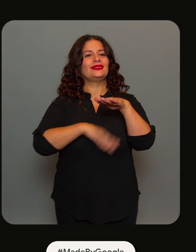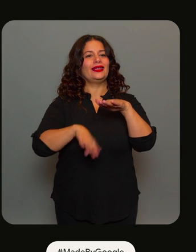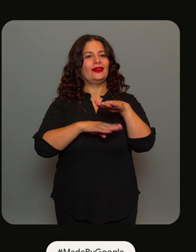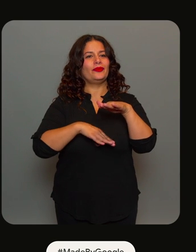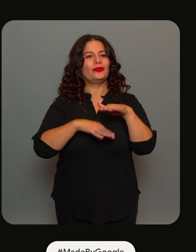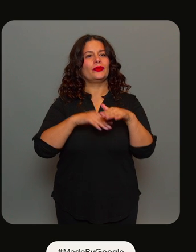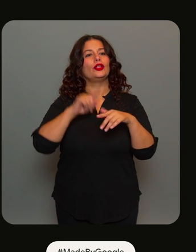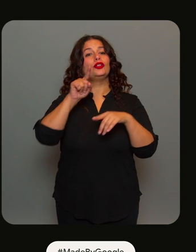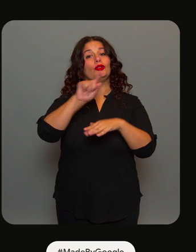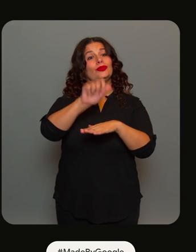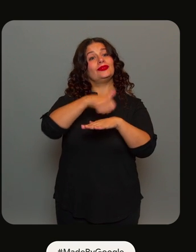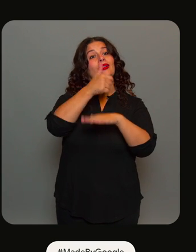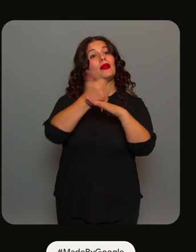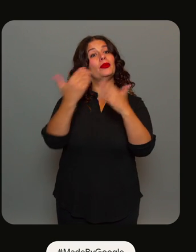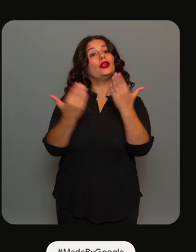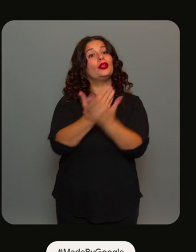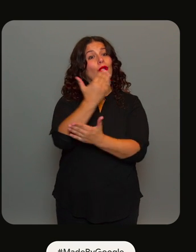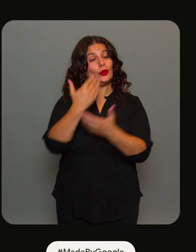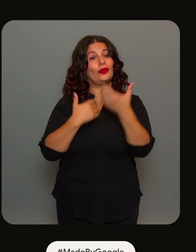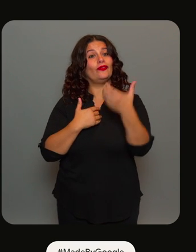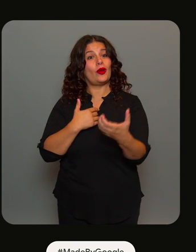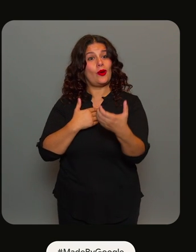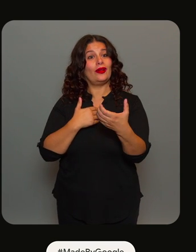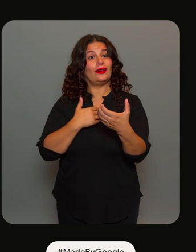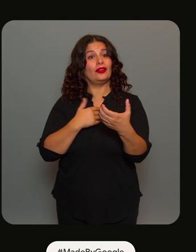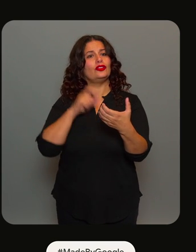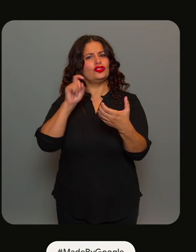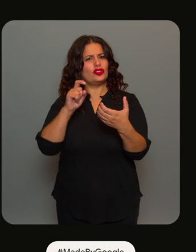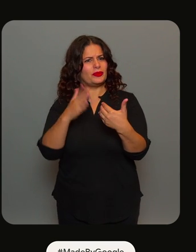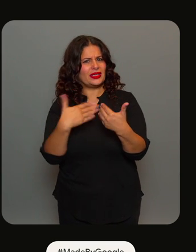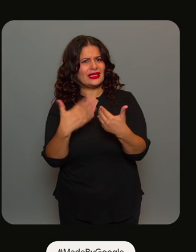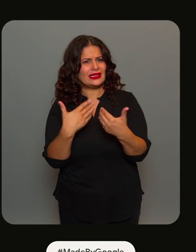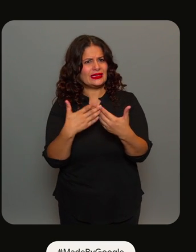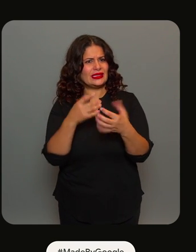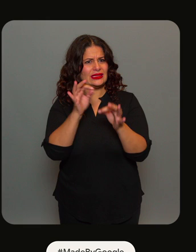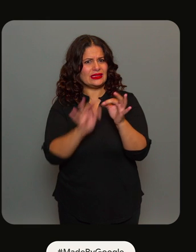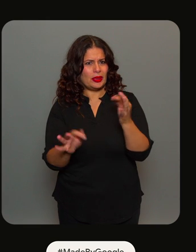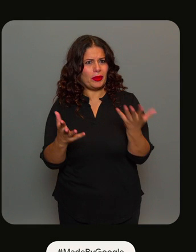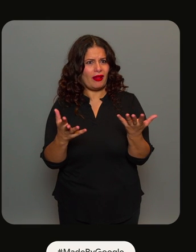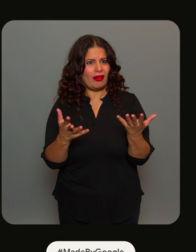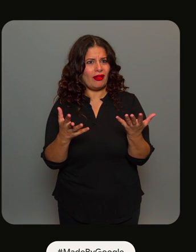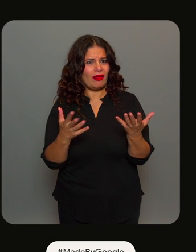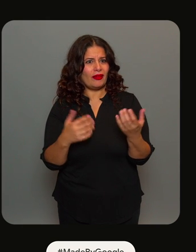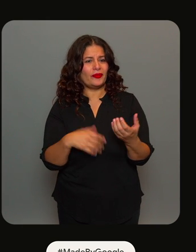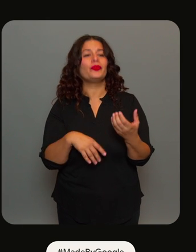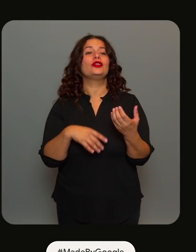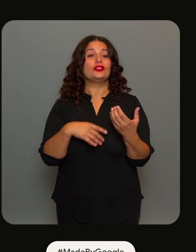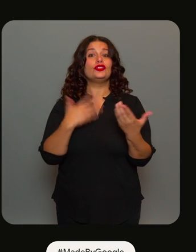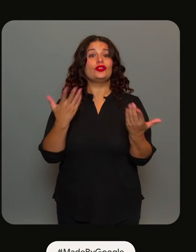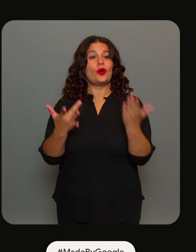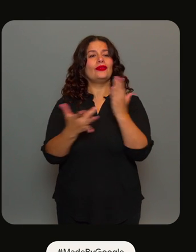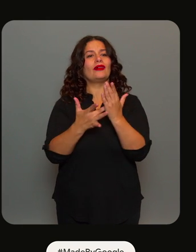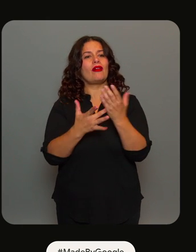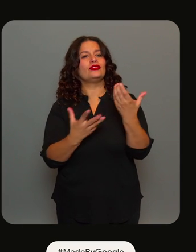Setting up and keeping track of your devices should be seamless and simple. So we have technologies like Fast Pair to help your Pixel